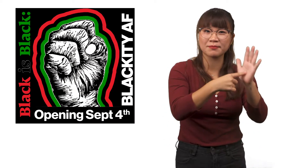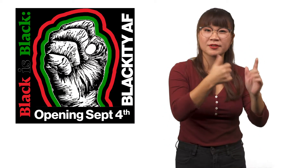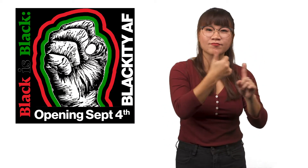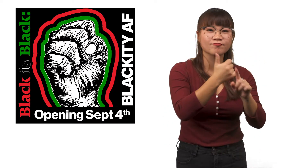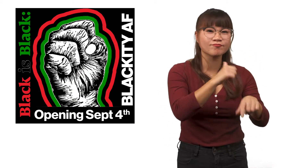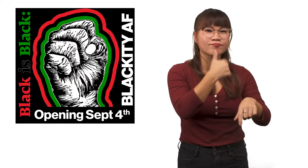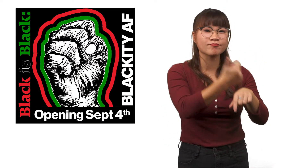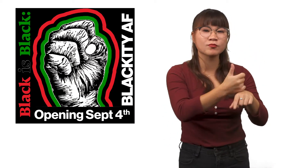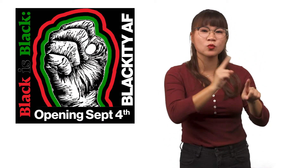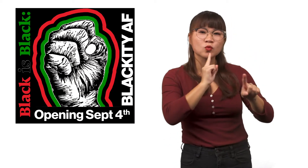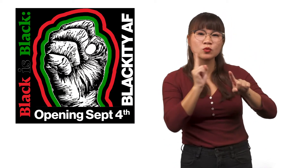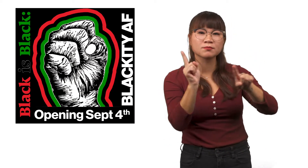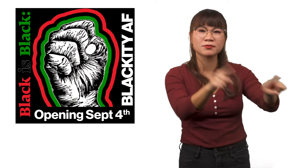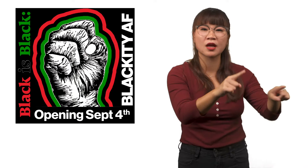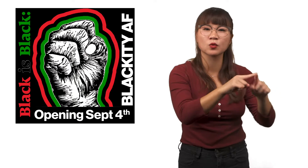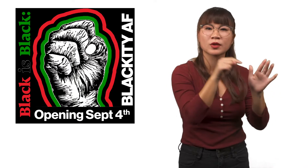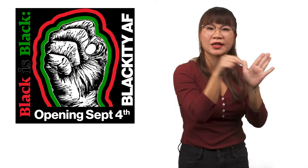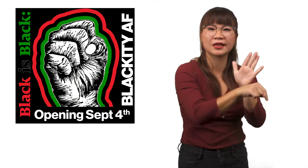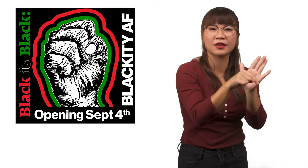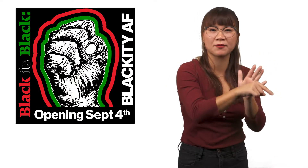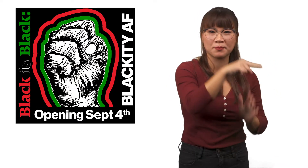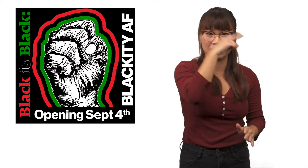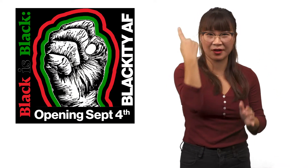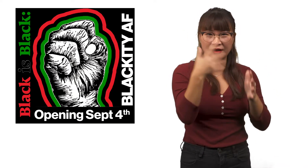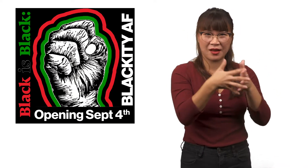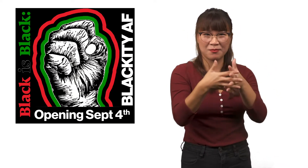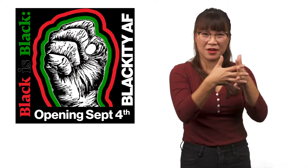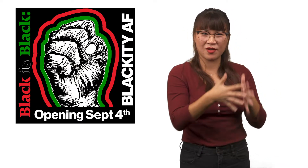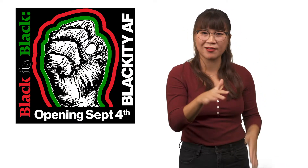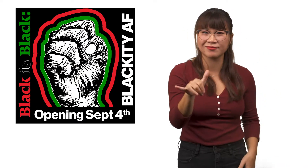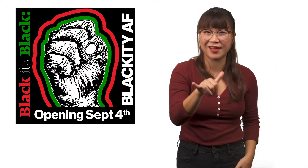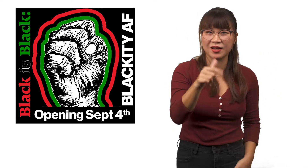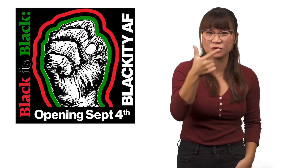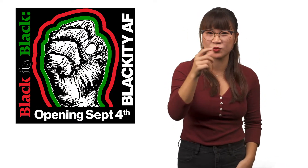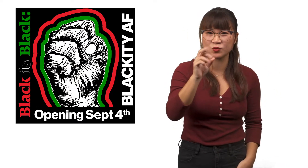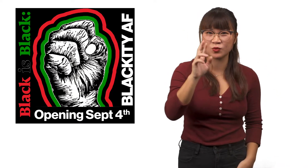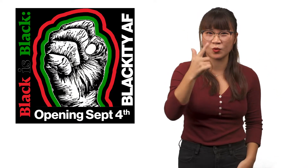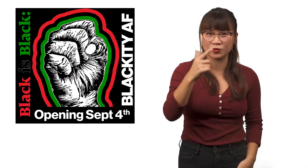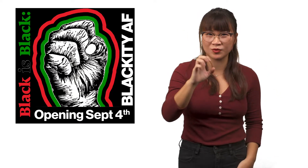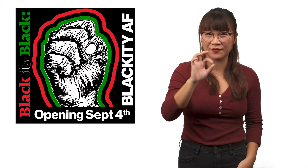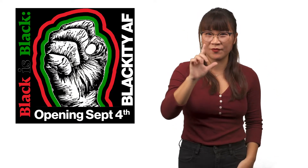First, an exhibit organized in response to the killings of Black Americans such as